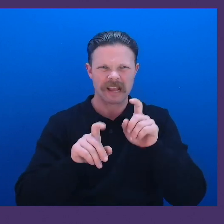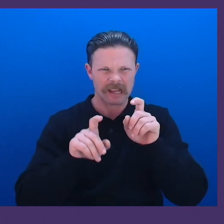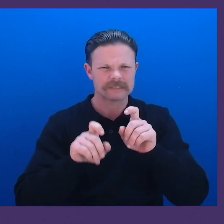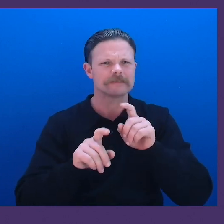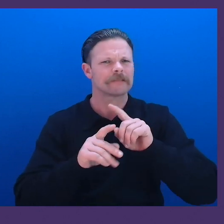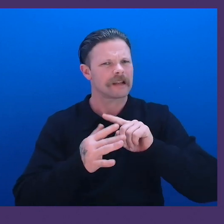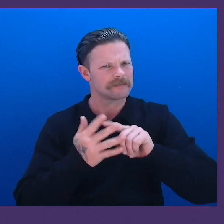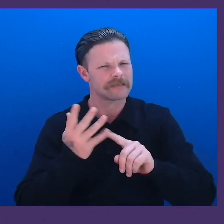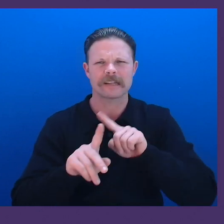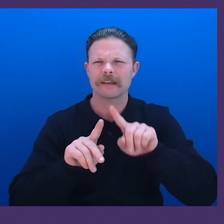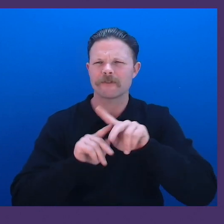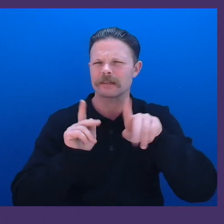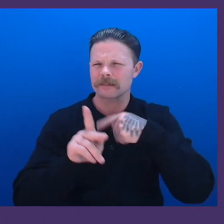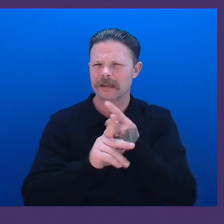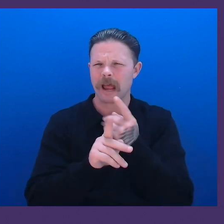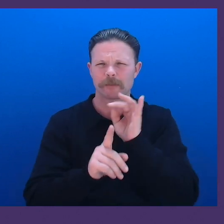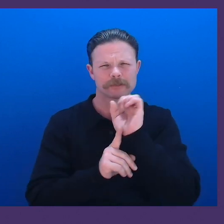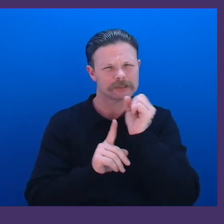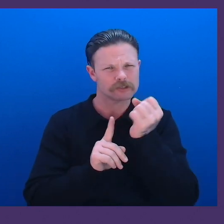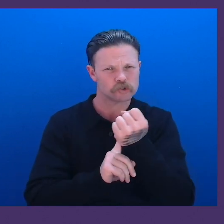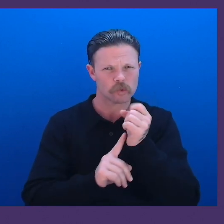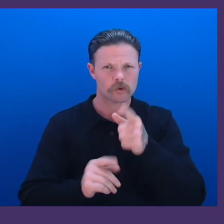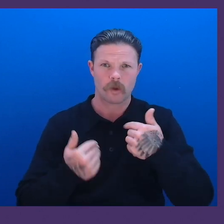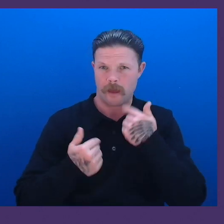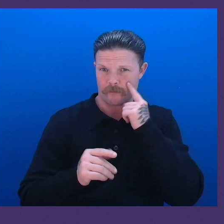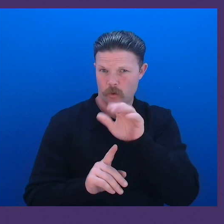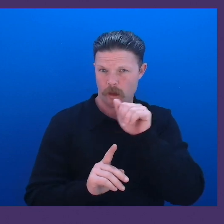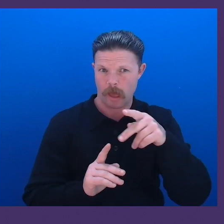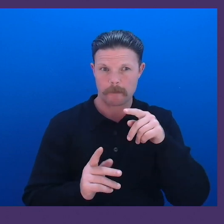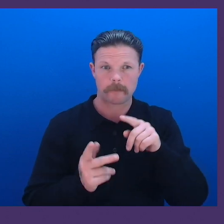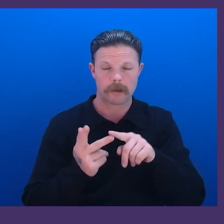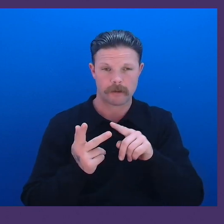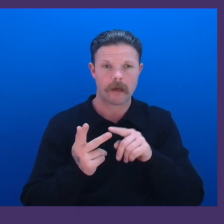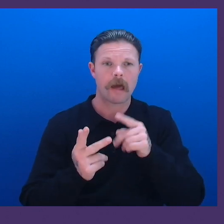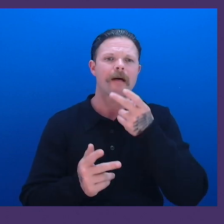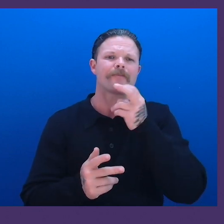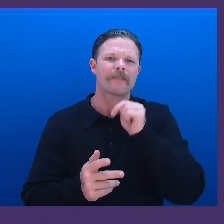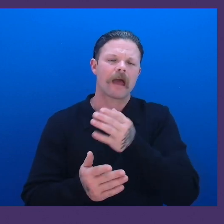Then do some scalable automated testing because again, you want to ensure that the results